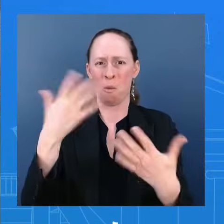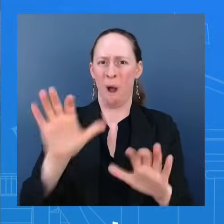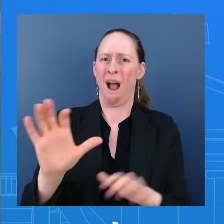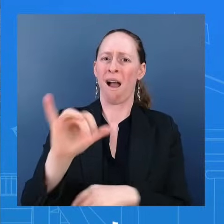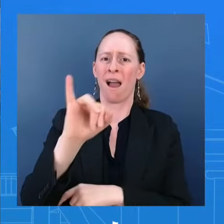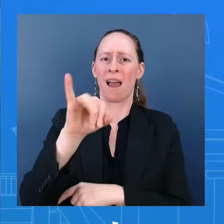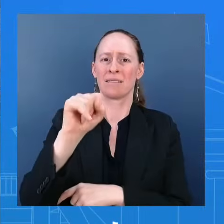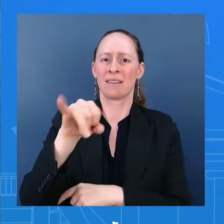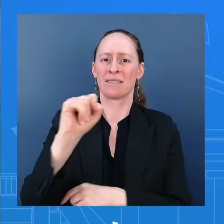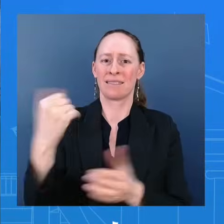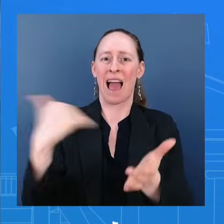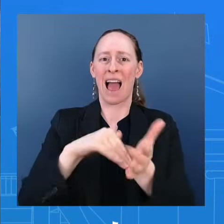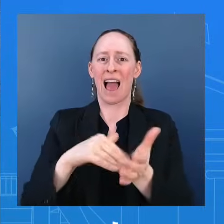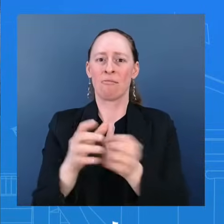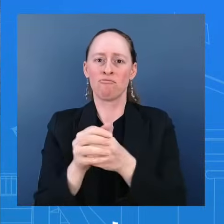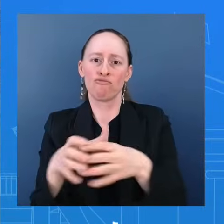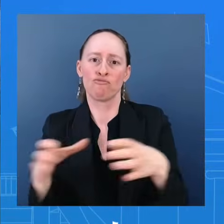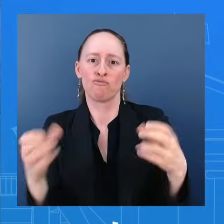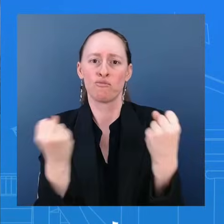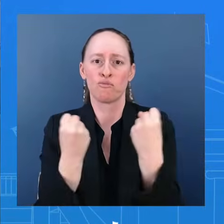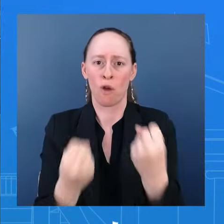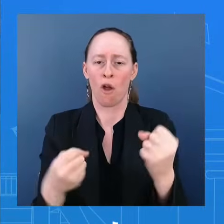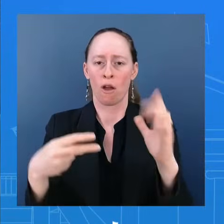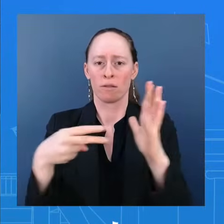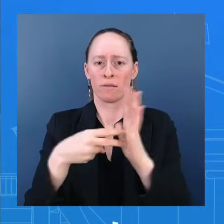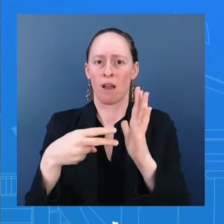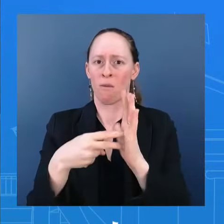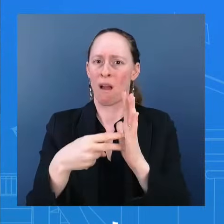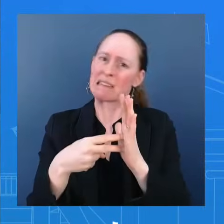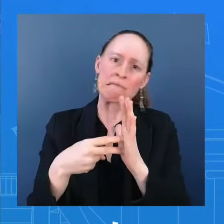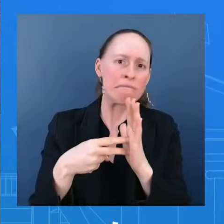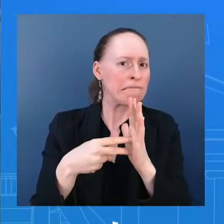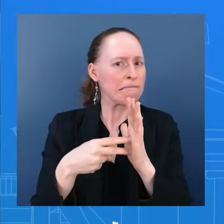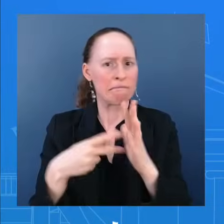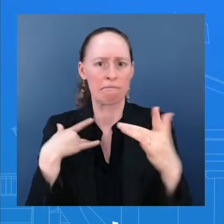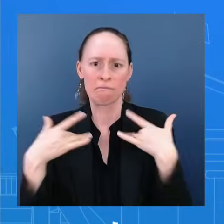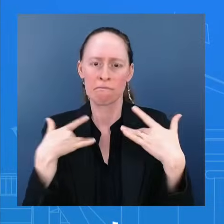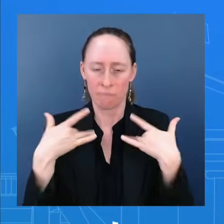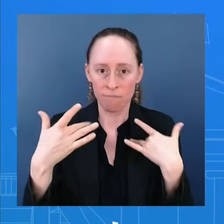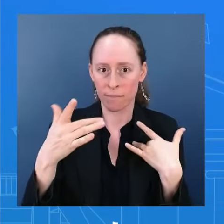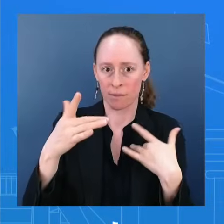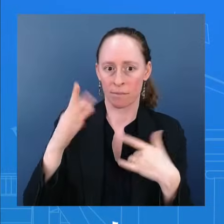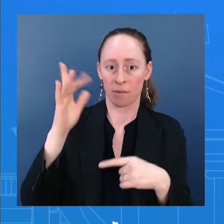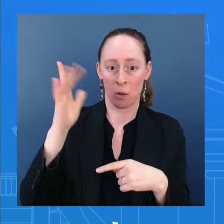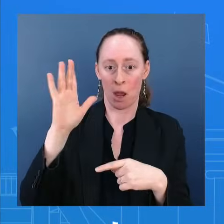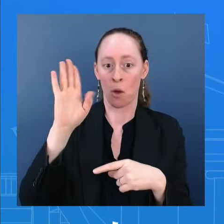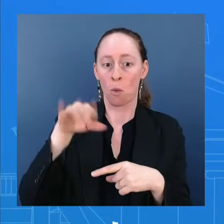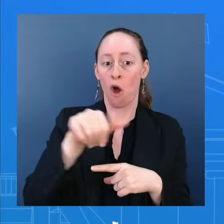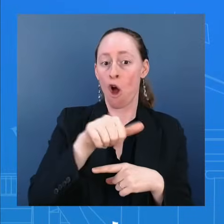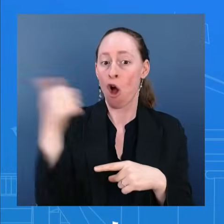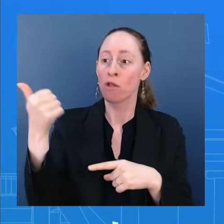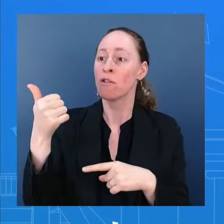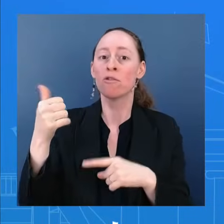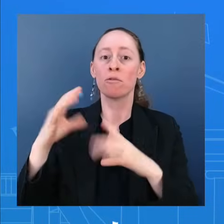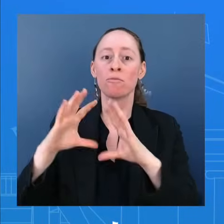about cells or larger groups that are trying to exploit this opening? Mr. Kirby: Yeah, I'm not going to get into too much on the intel side. I'll just tell you that we're watching this real closely,